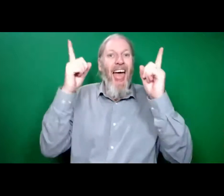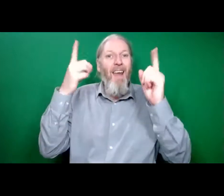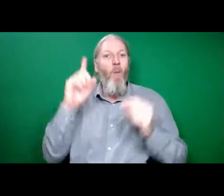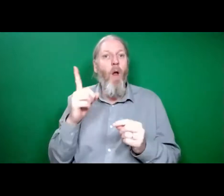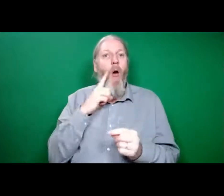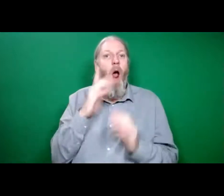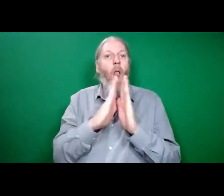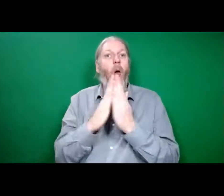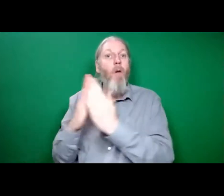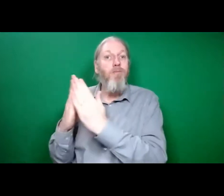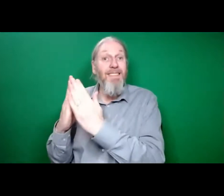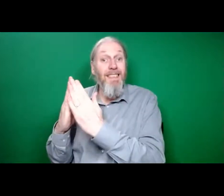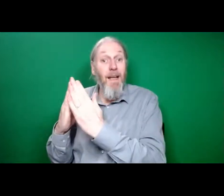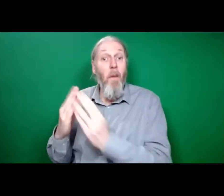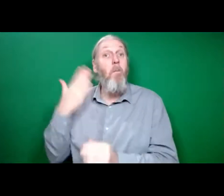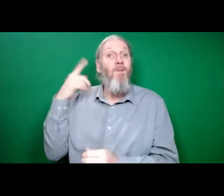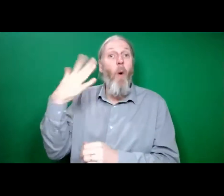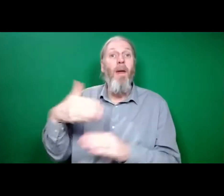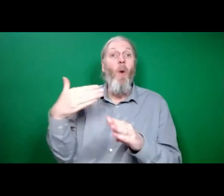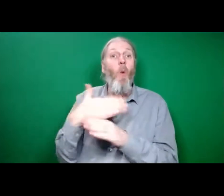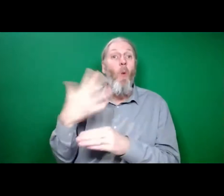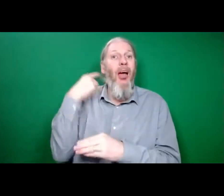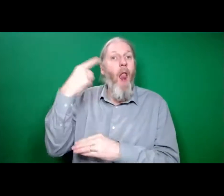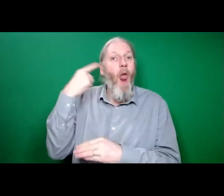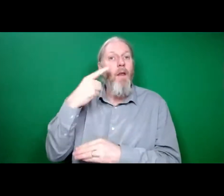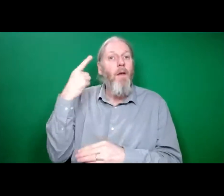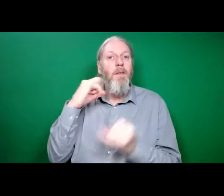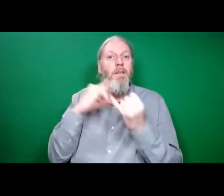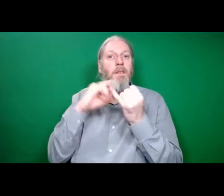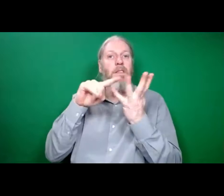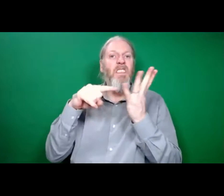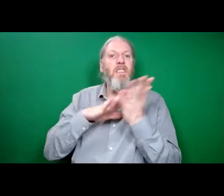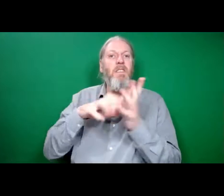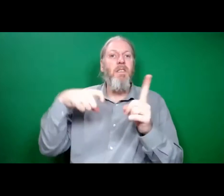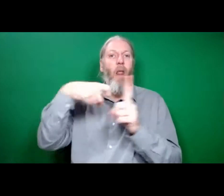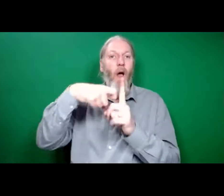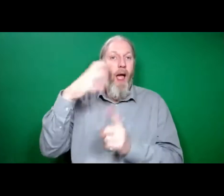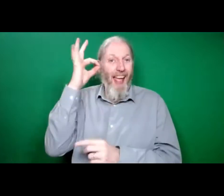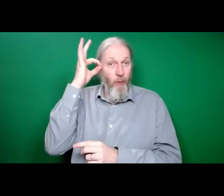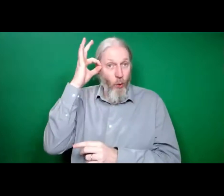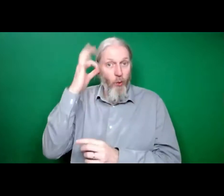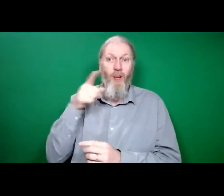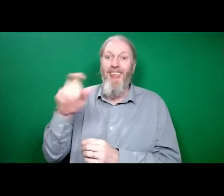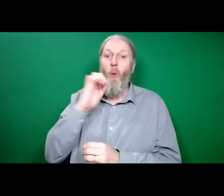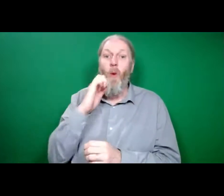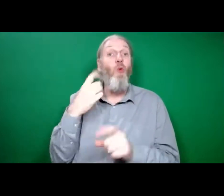Thank you very much, Camilla. That was so interesting and very pertinent to hear that the